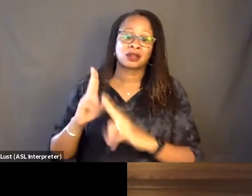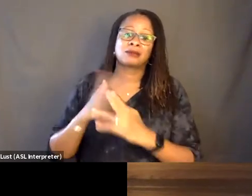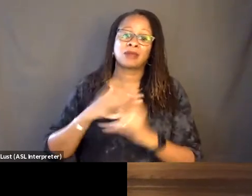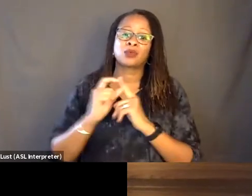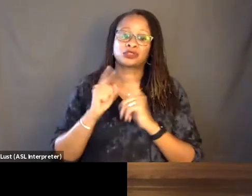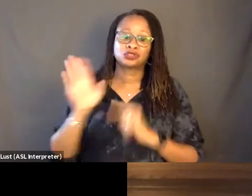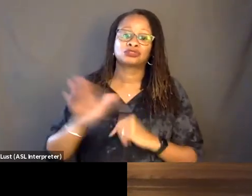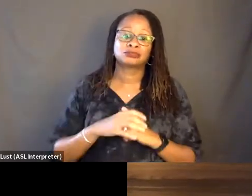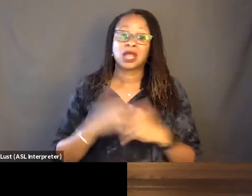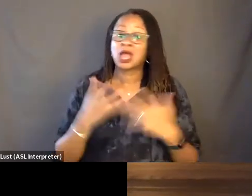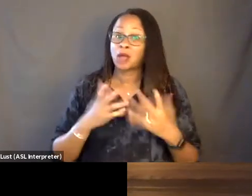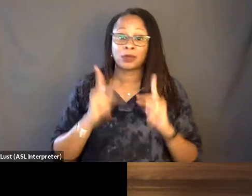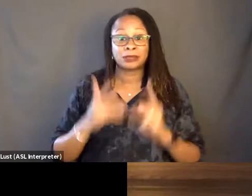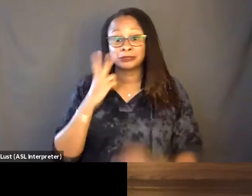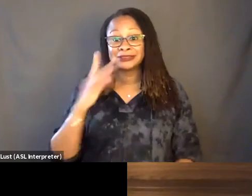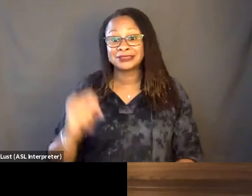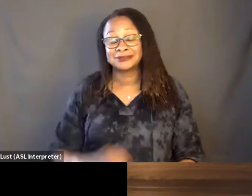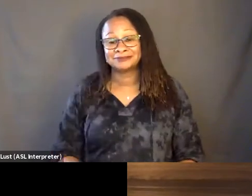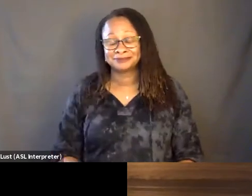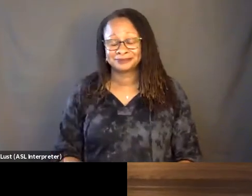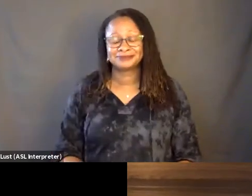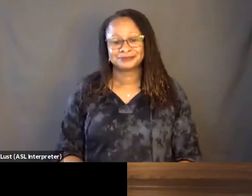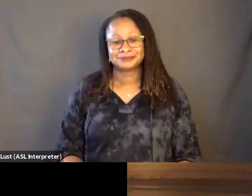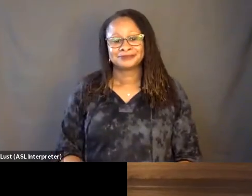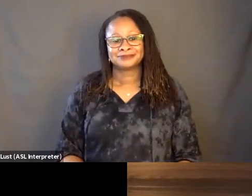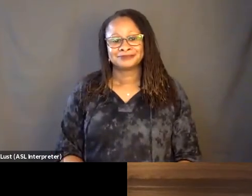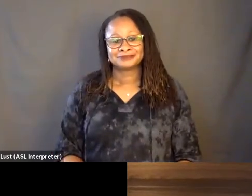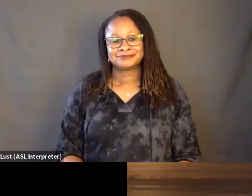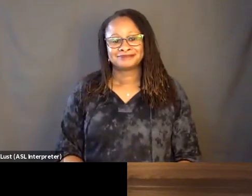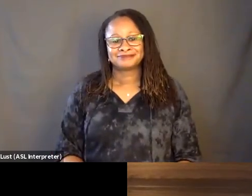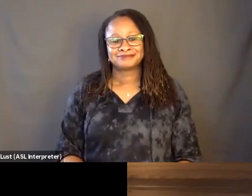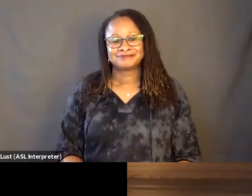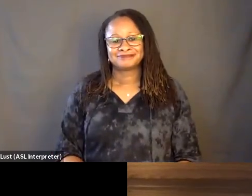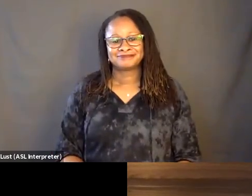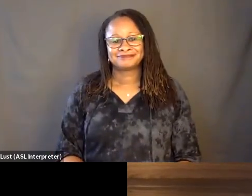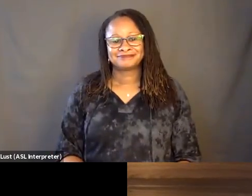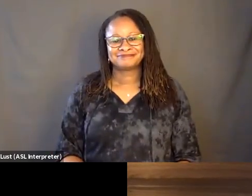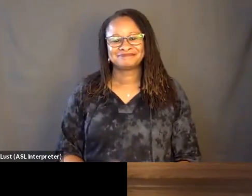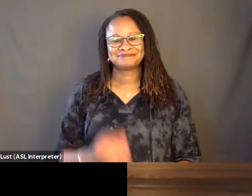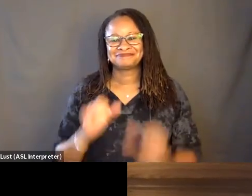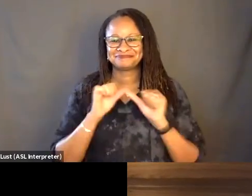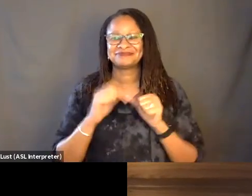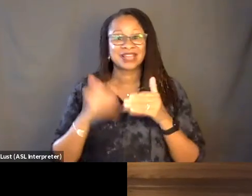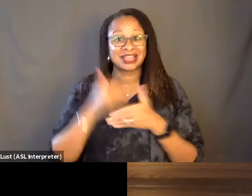And I want people to see it. Well, you carry on. What are you doing next, Bryan?